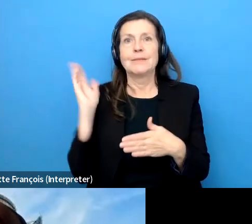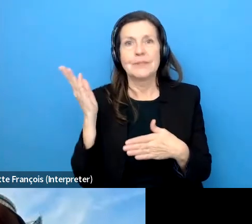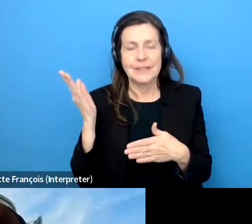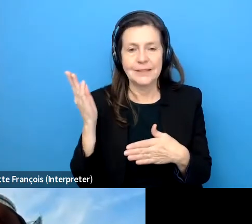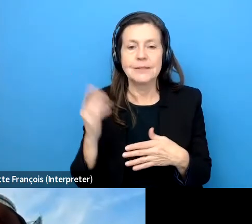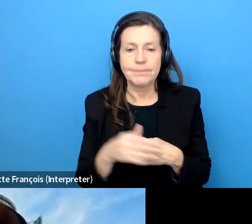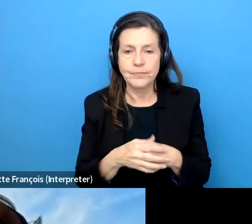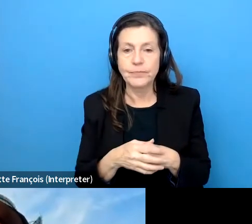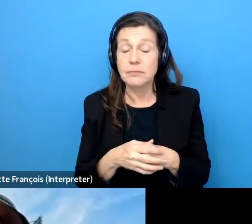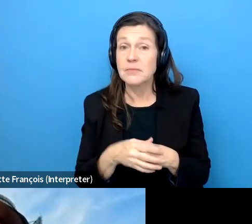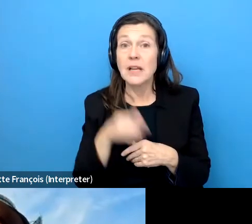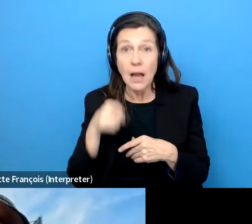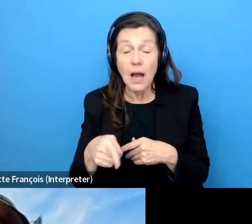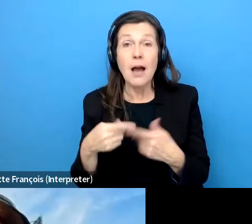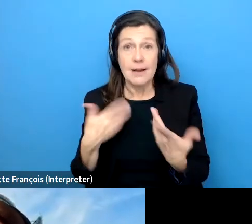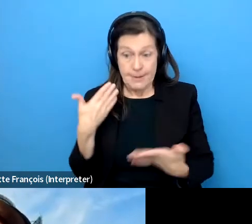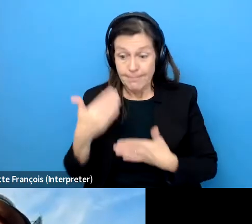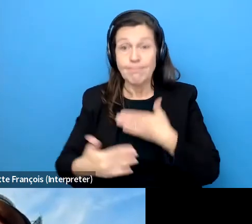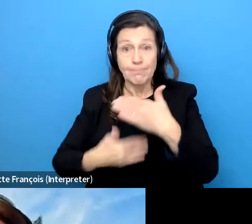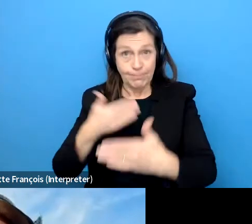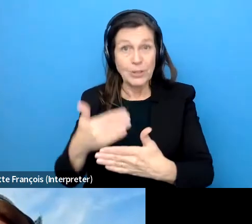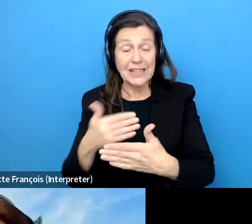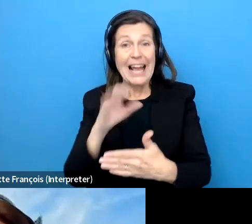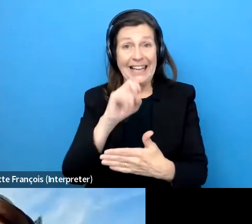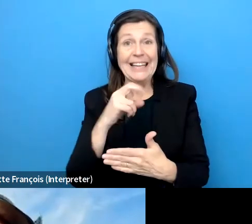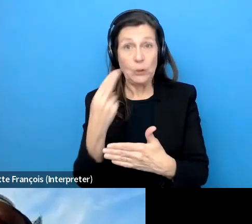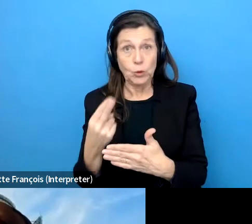despite the progress achieved at EU antitrafficking action,